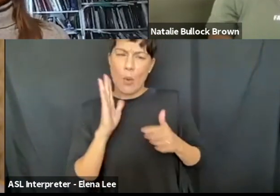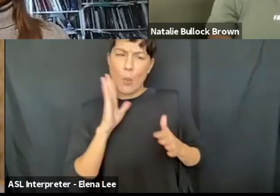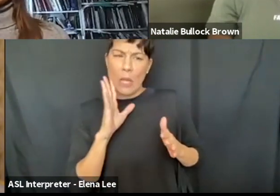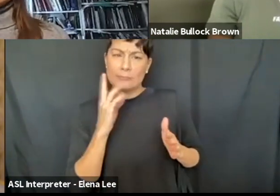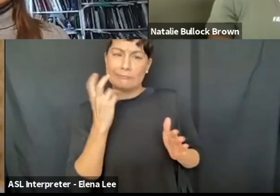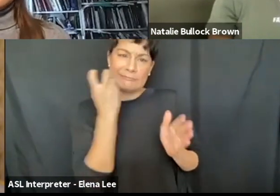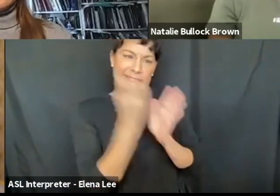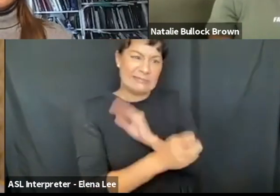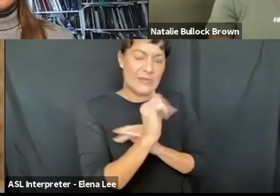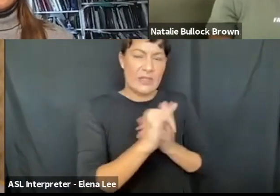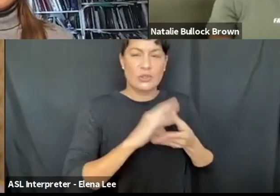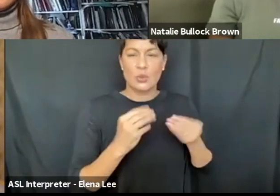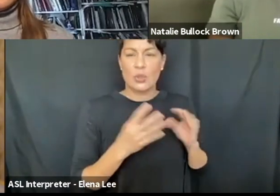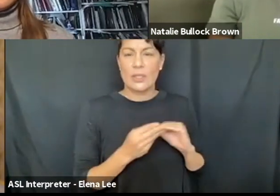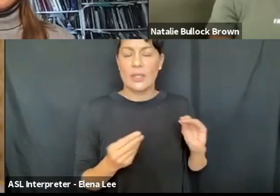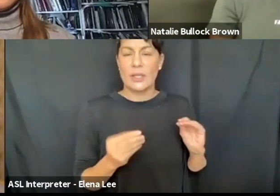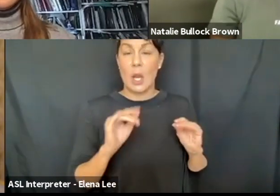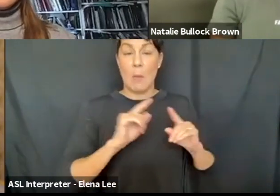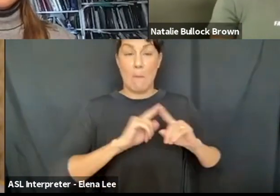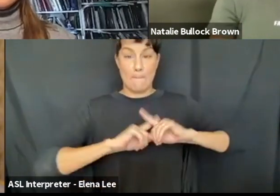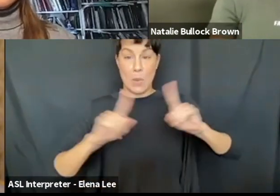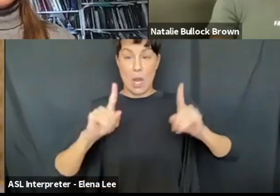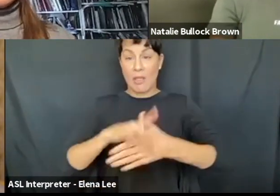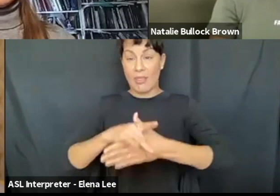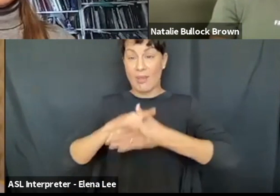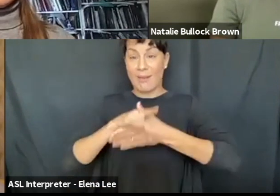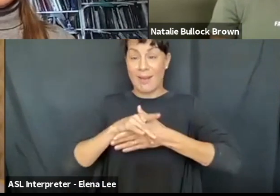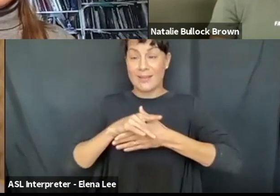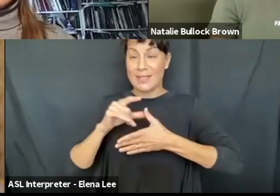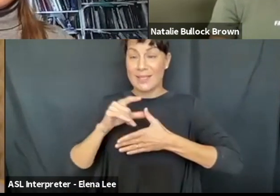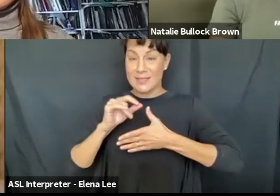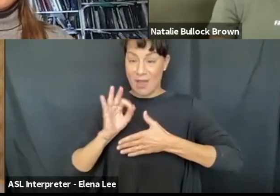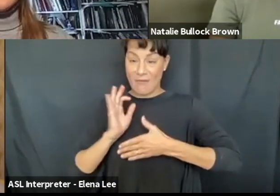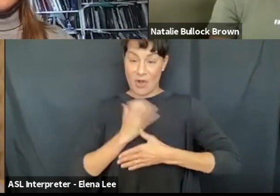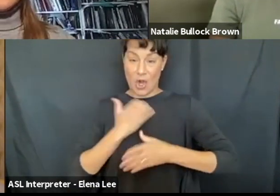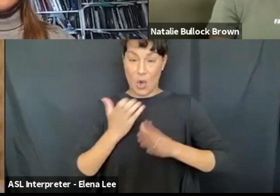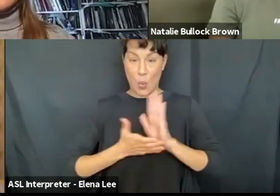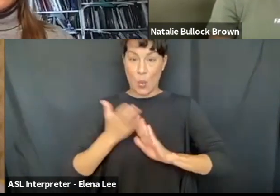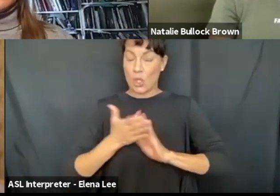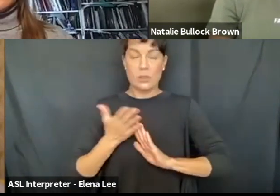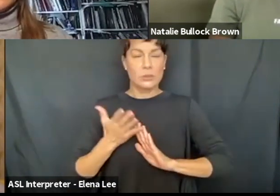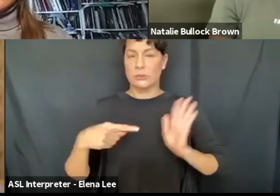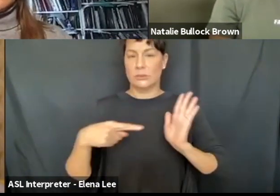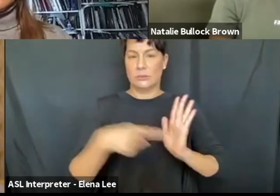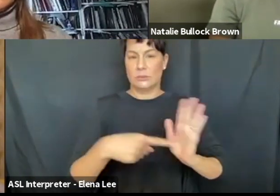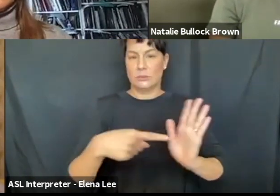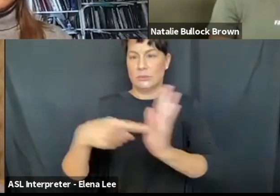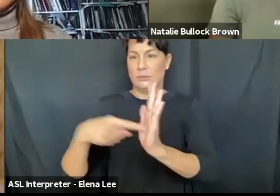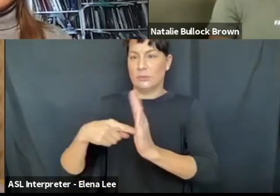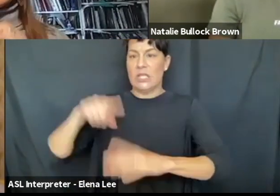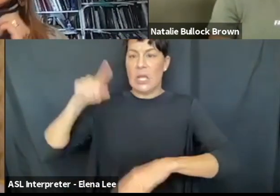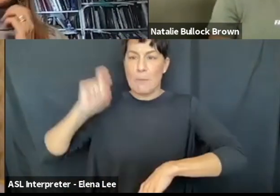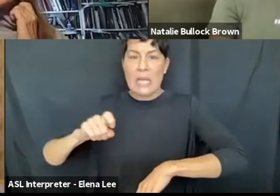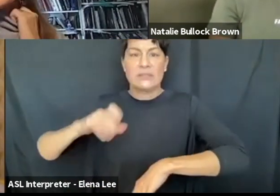But the context of the world in which we operate is a deadline driven, pressure driven universe,